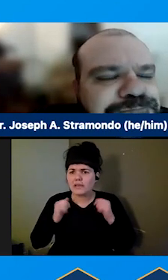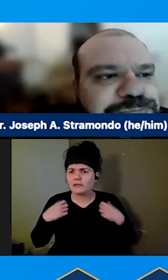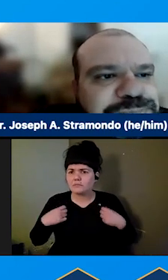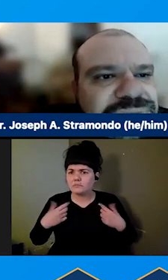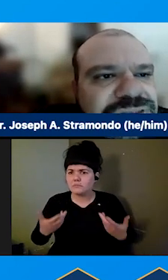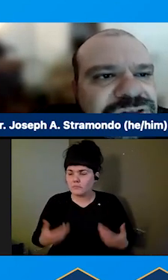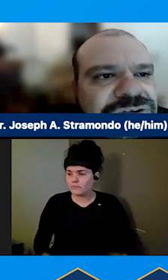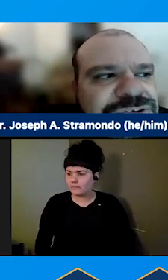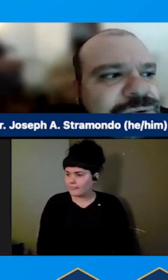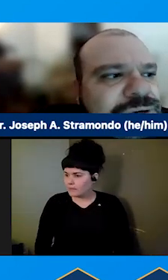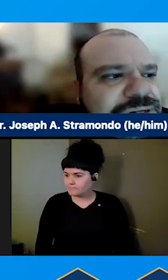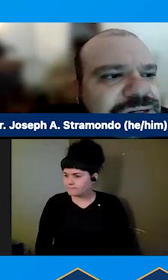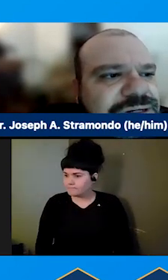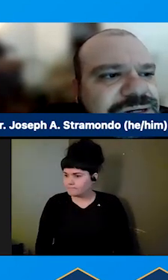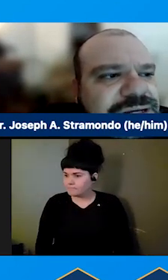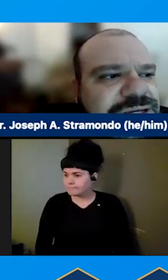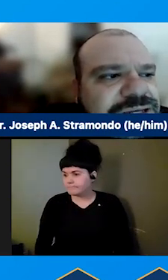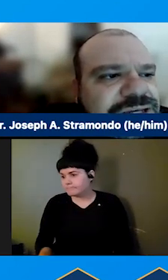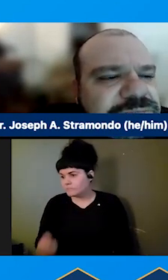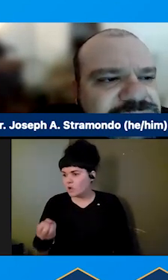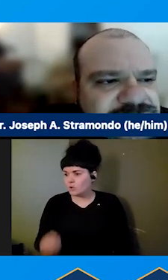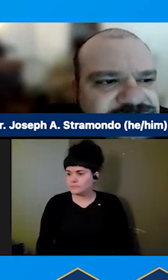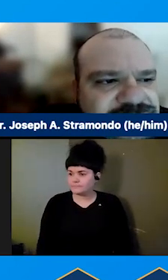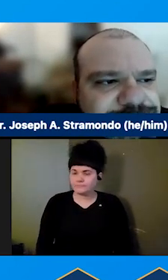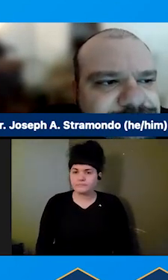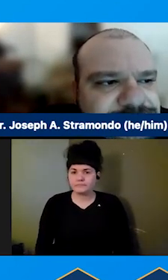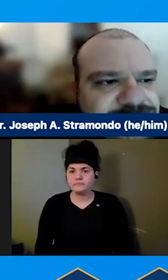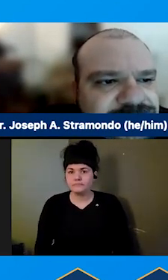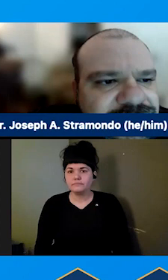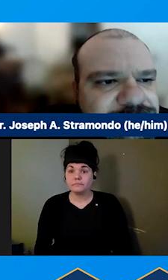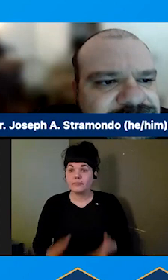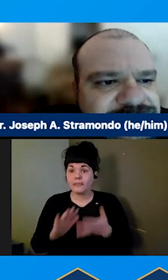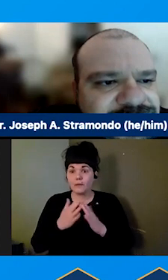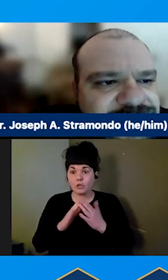turtle neck sweater. So